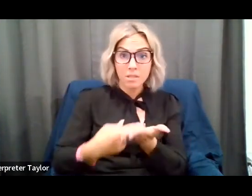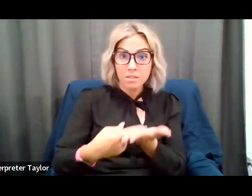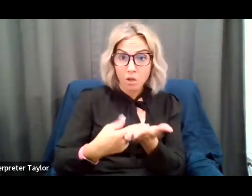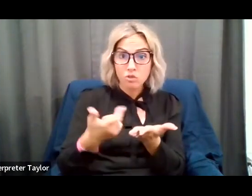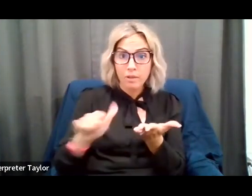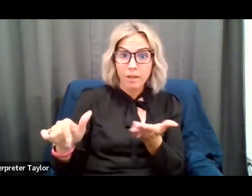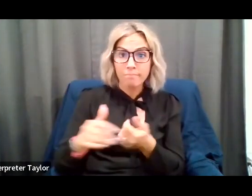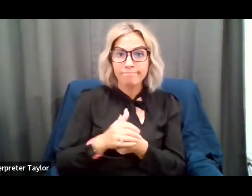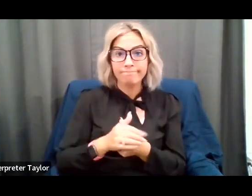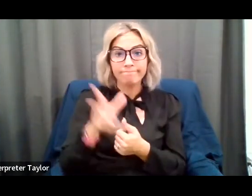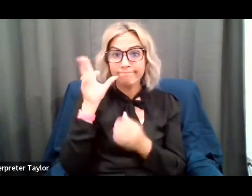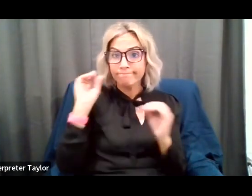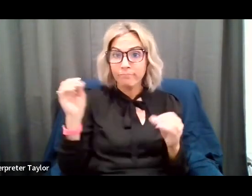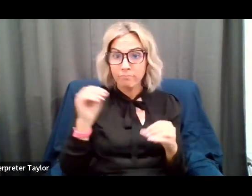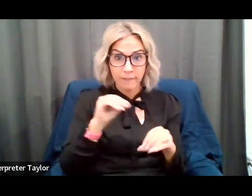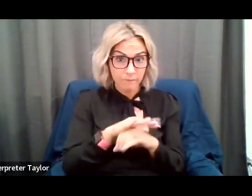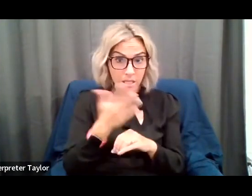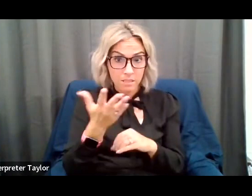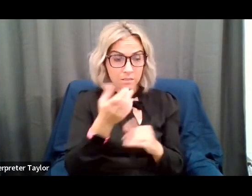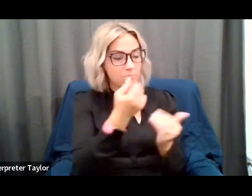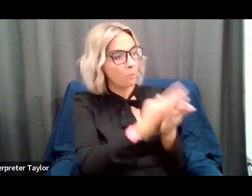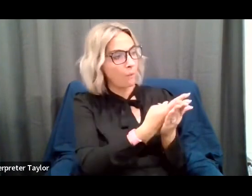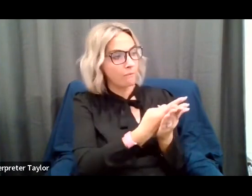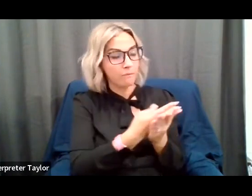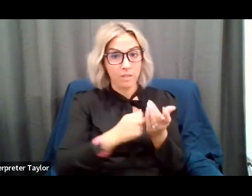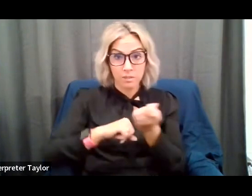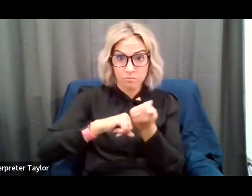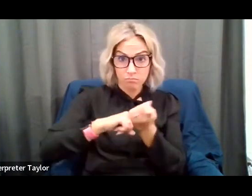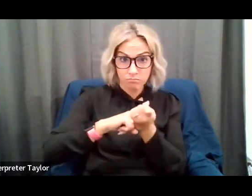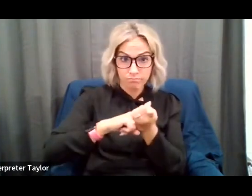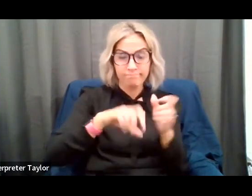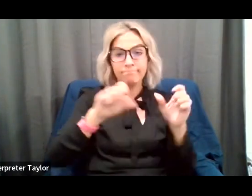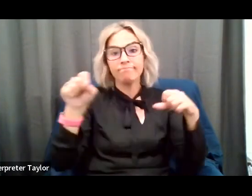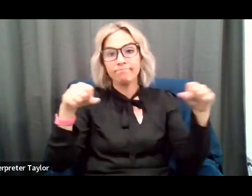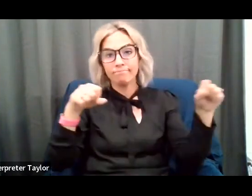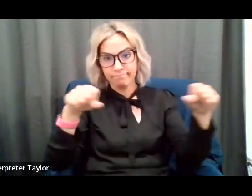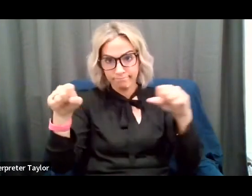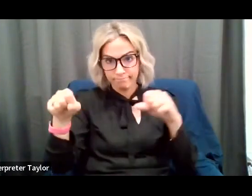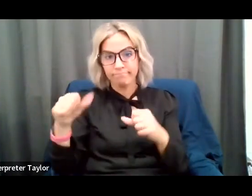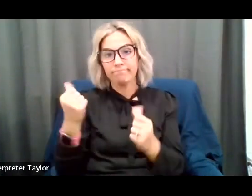Hearing none advice? [Approved.] All in favor? [Aye.] Passes unanimously